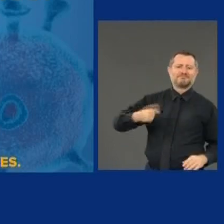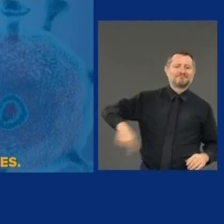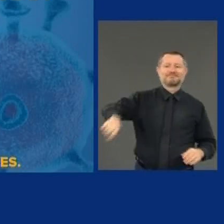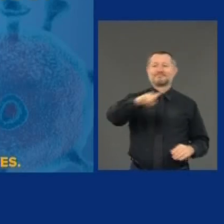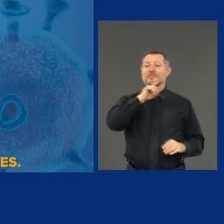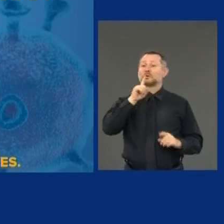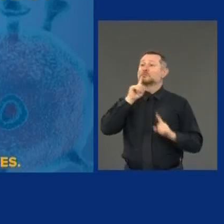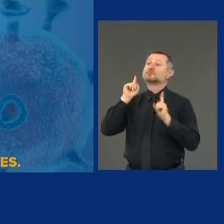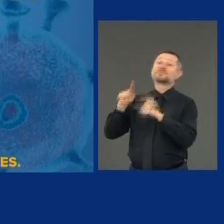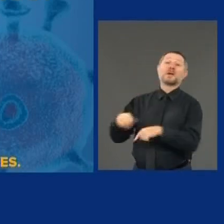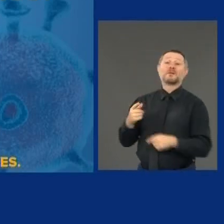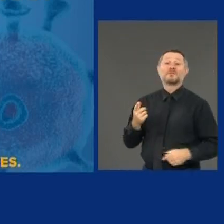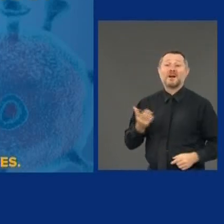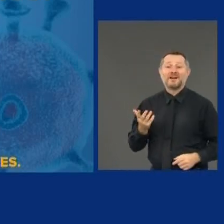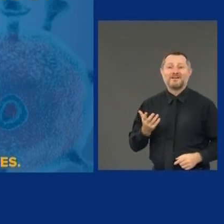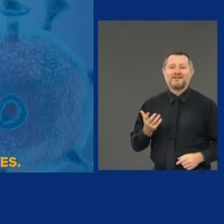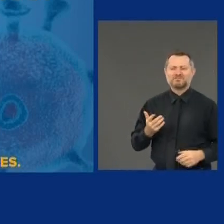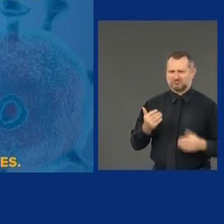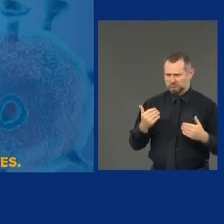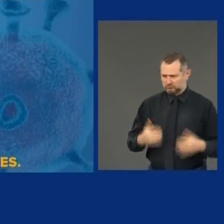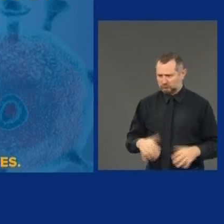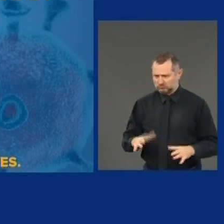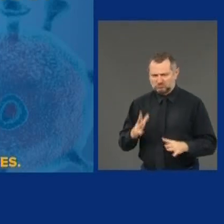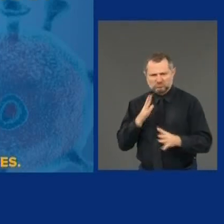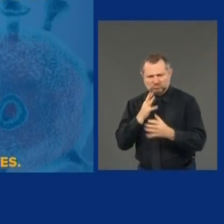STATE HAVE RESPONDED IN A WAY NO